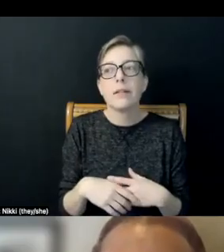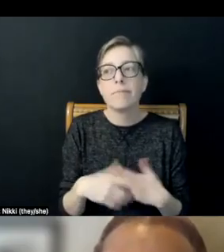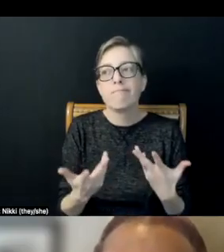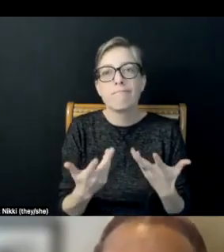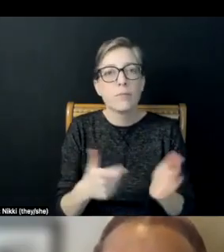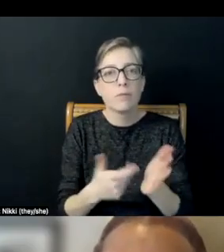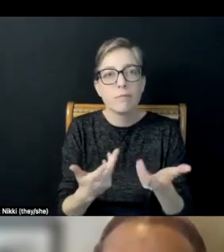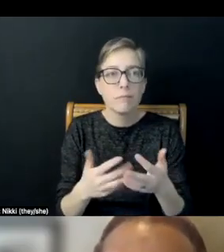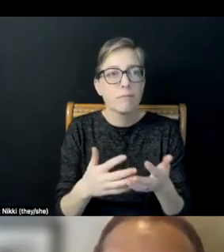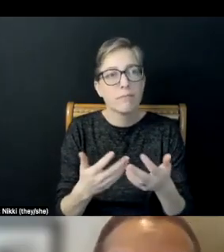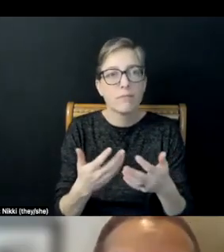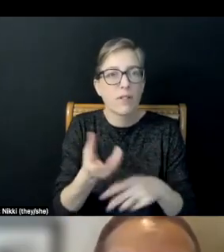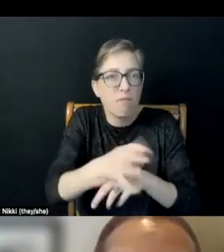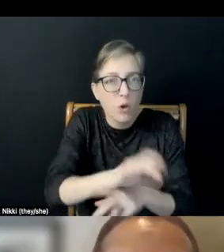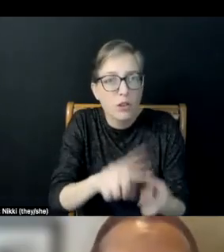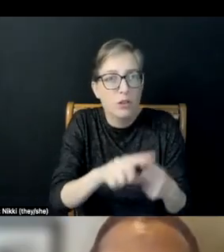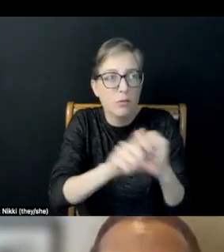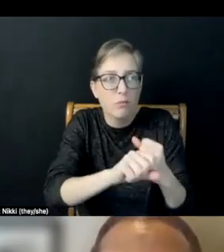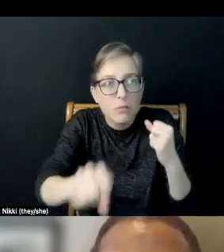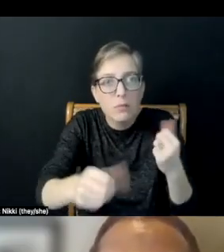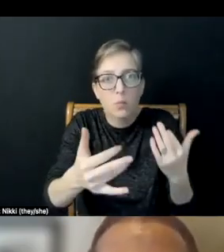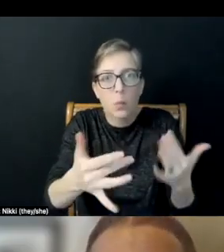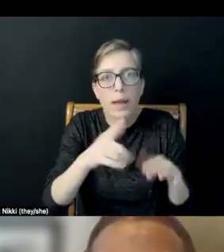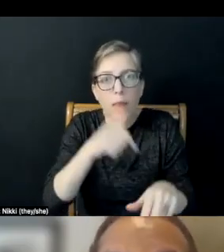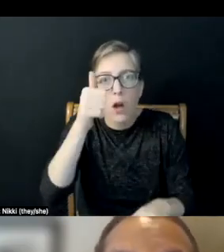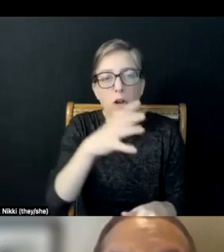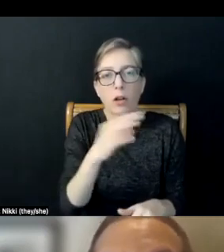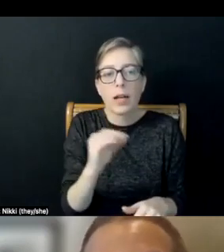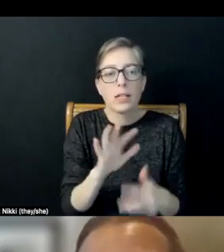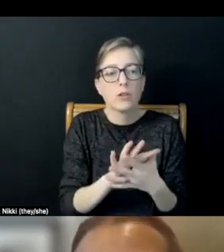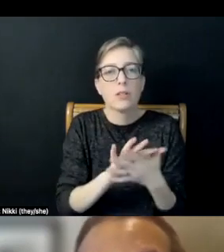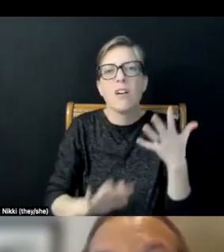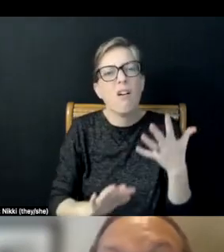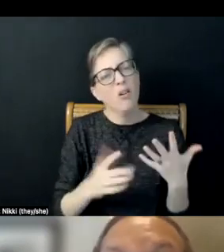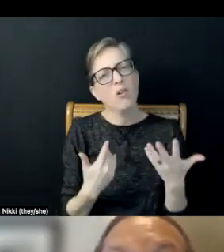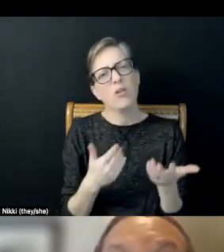It's one of the things where again, I think if I had not been prepared, if I've not worked in large bureaucracies,